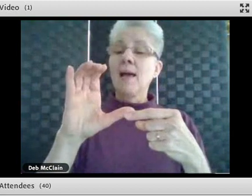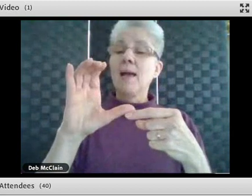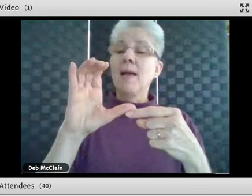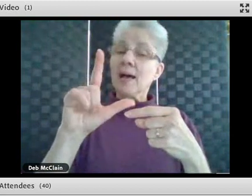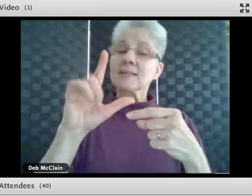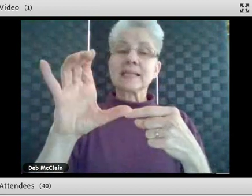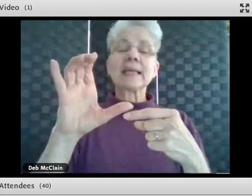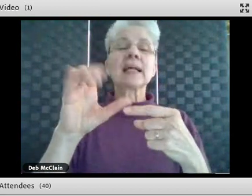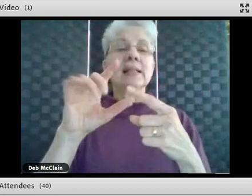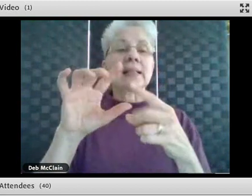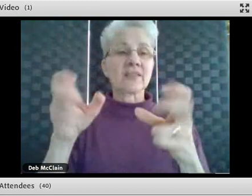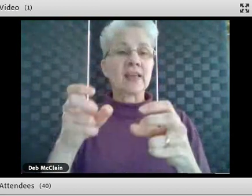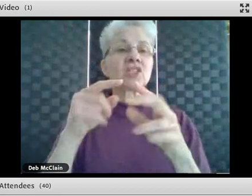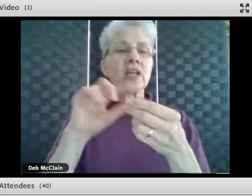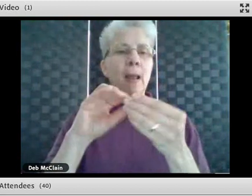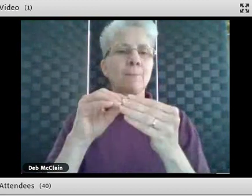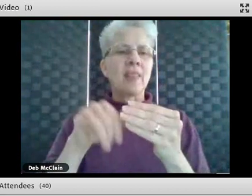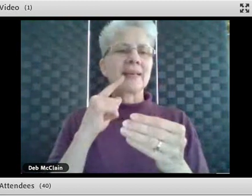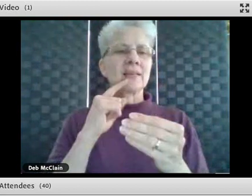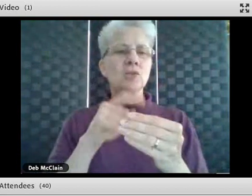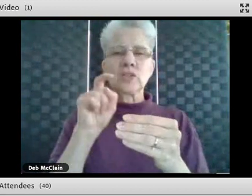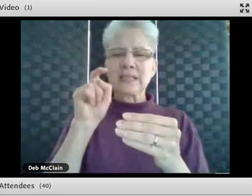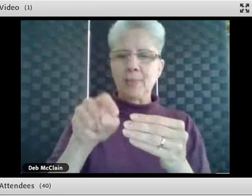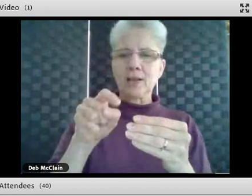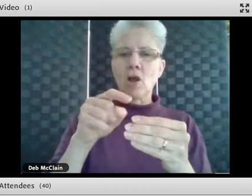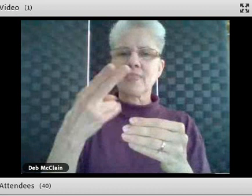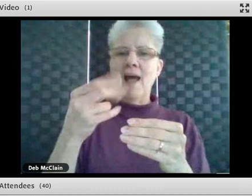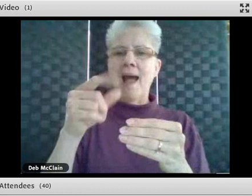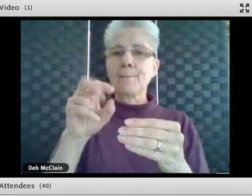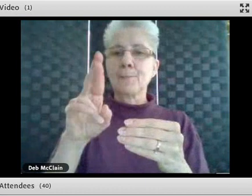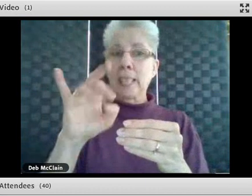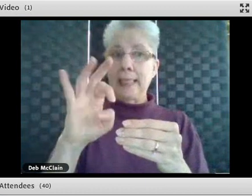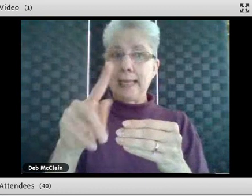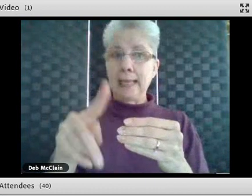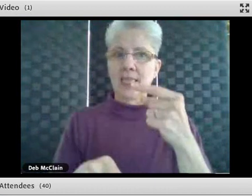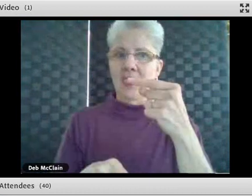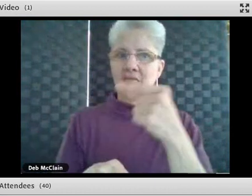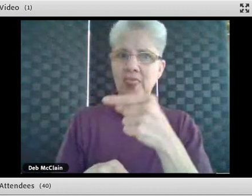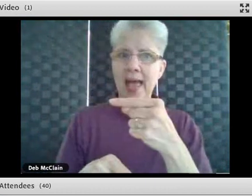So that can be helpful, and you can just click on the hyperlink to get to the classification schedules.